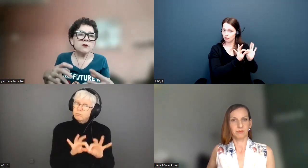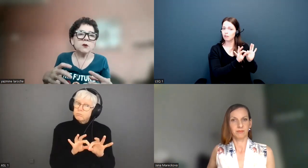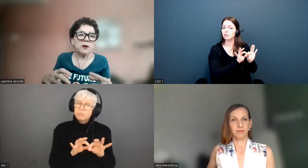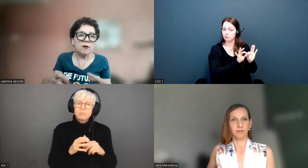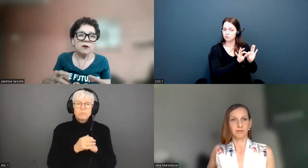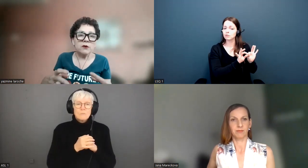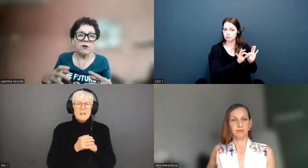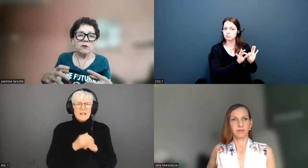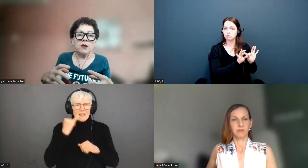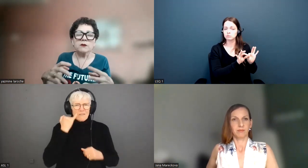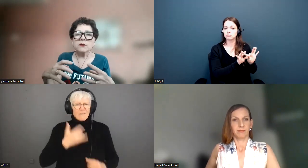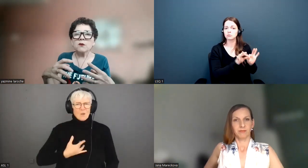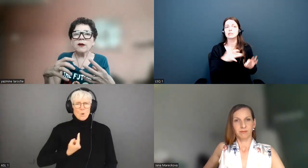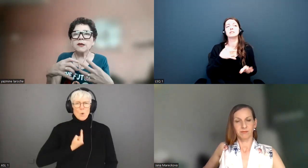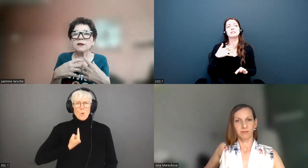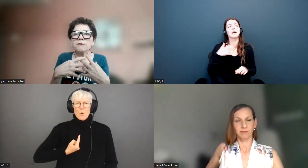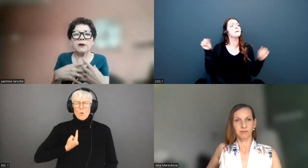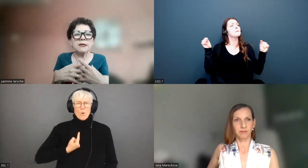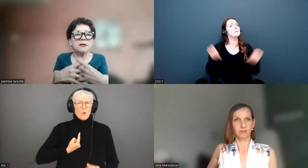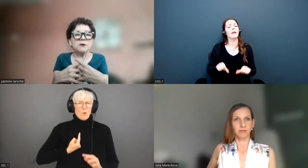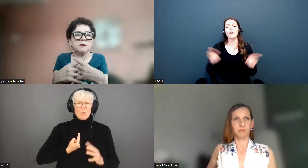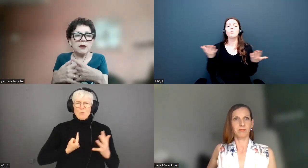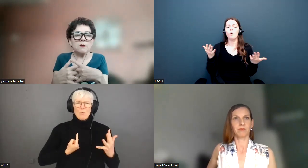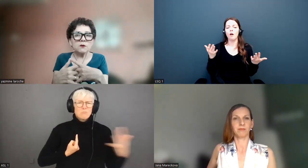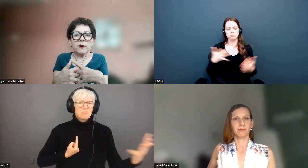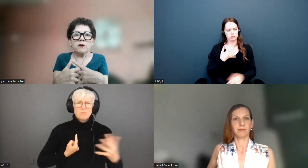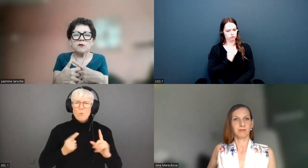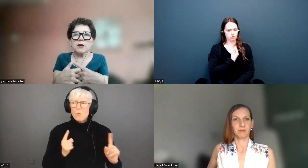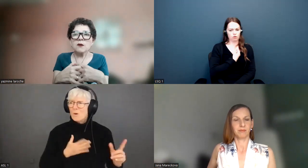you're doing it all on your own so I think it's finding those venues where you think